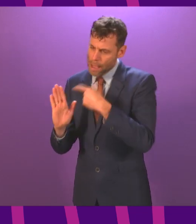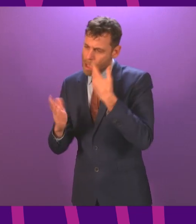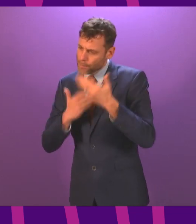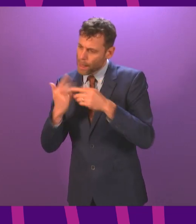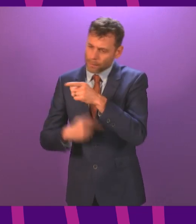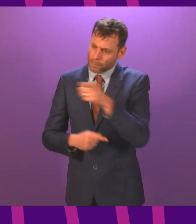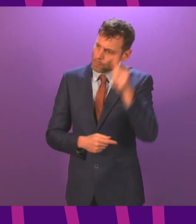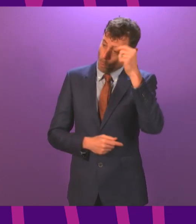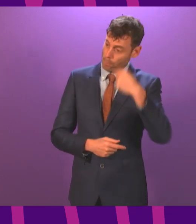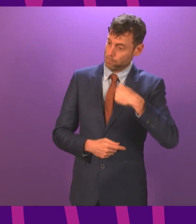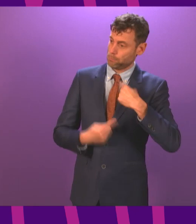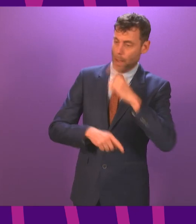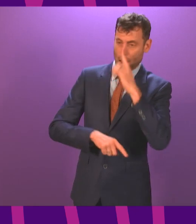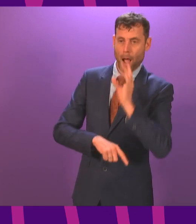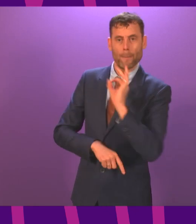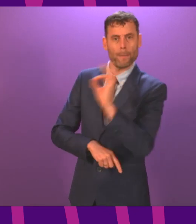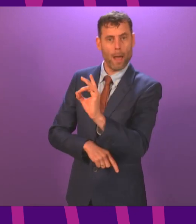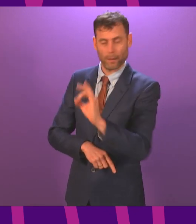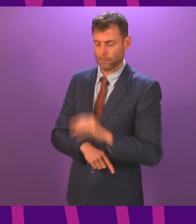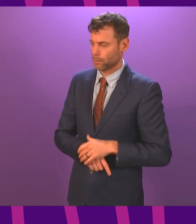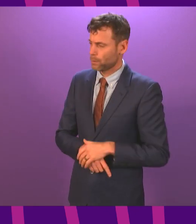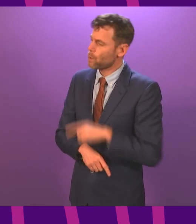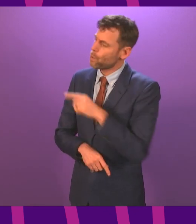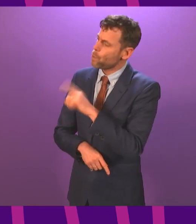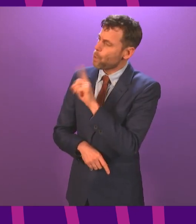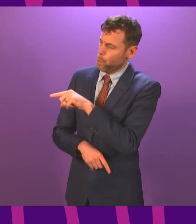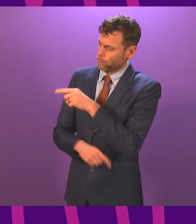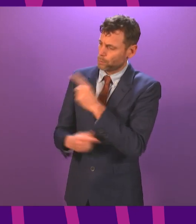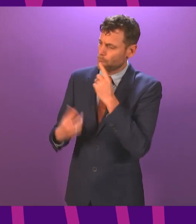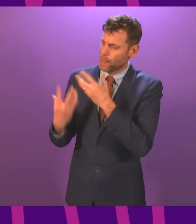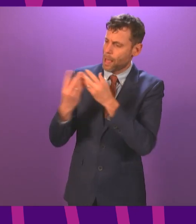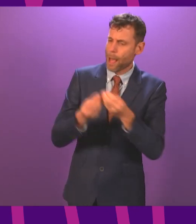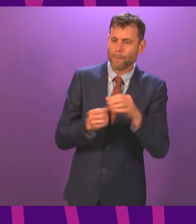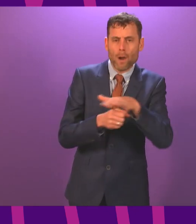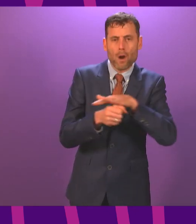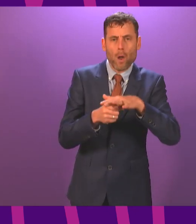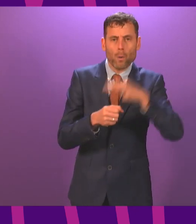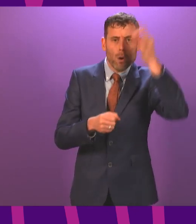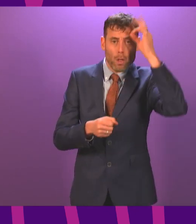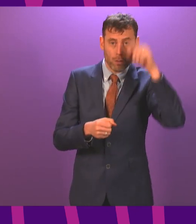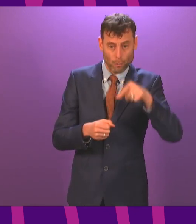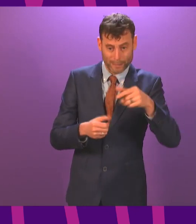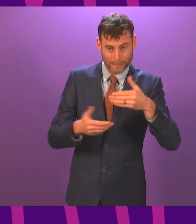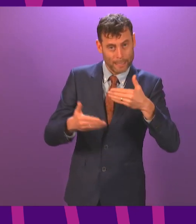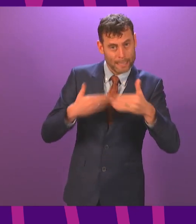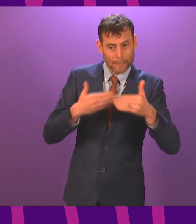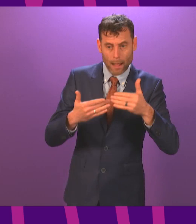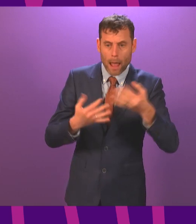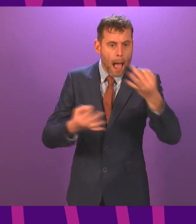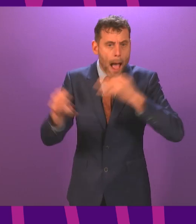funds be available for distribution, and what support will be available to assist local authorities in processing those funds?